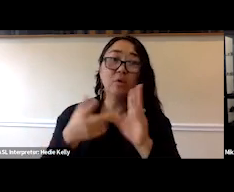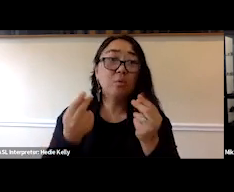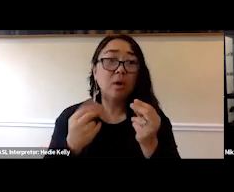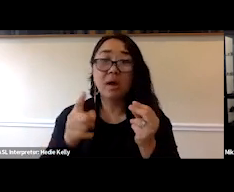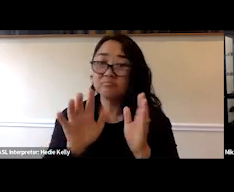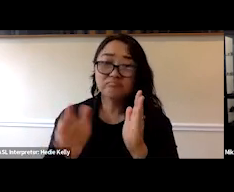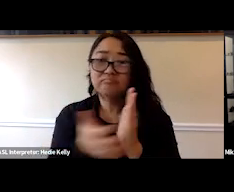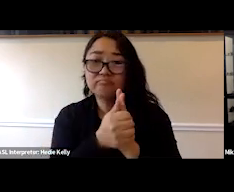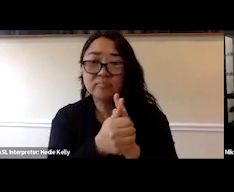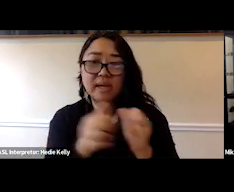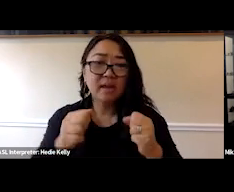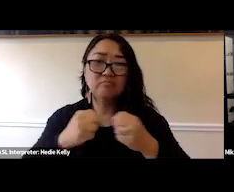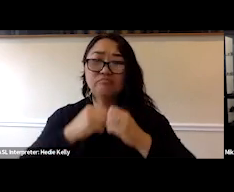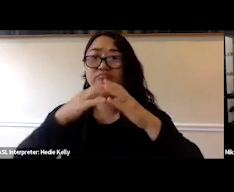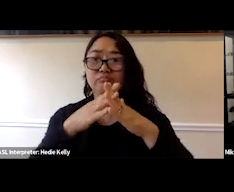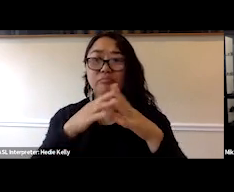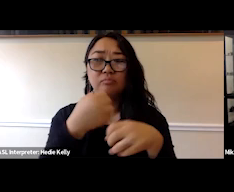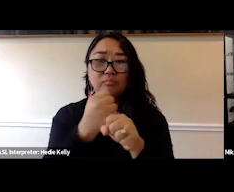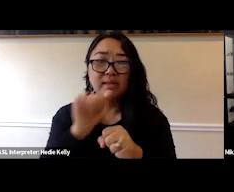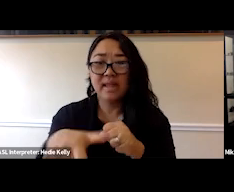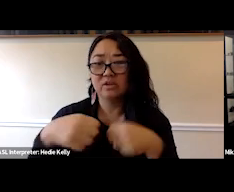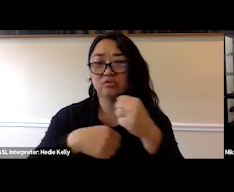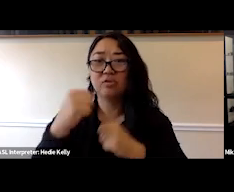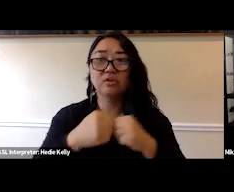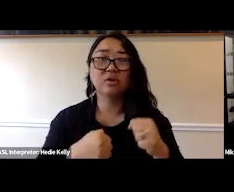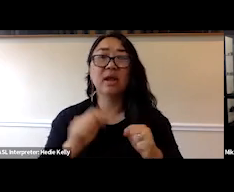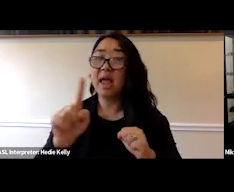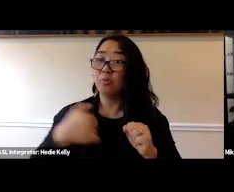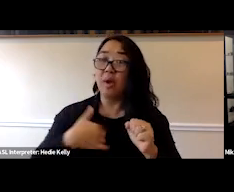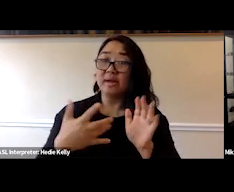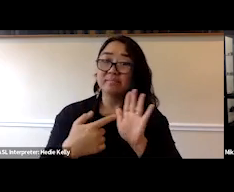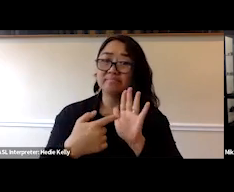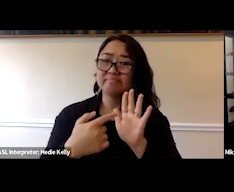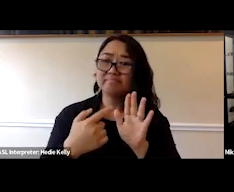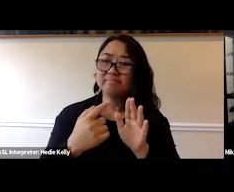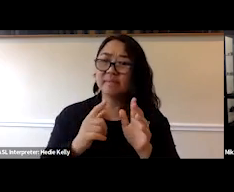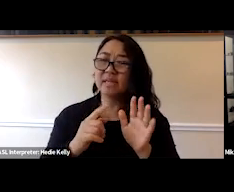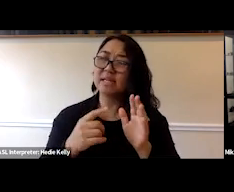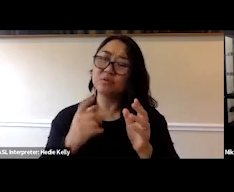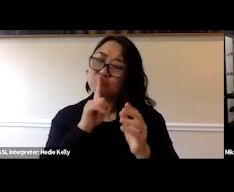What I'd like to do is I want to pop out of their presentation for a moment and I'm just going to give a little demonstration